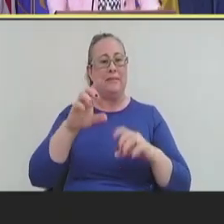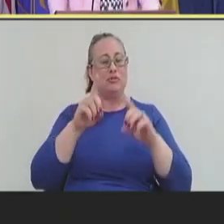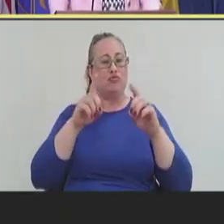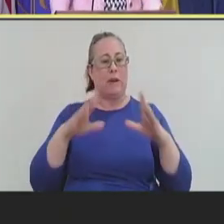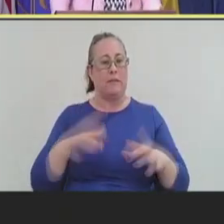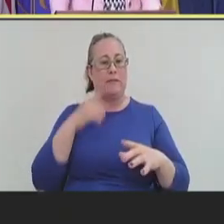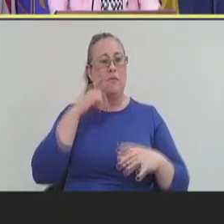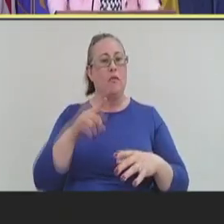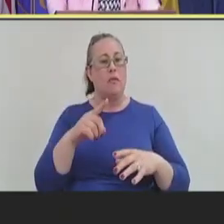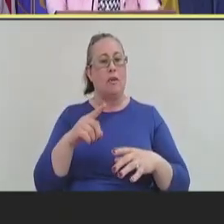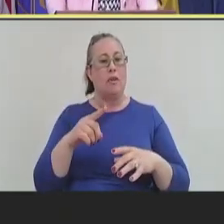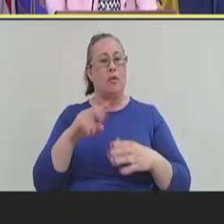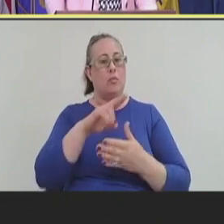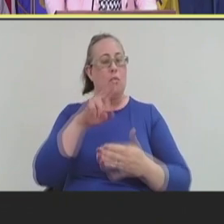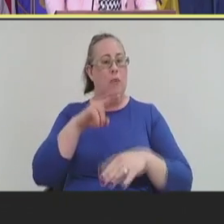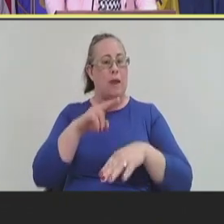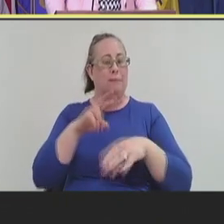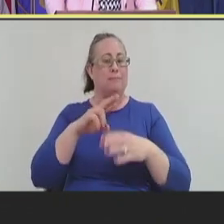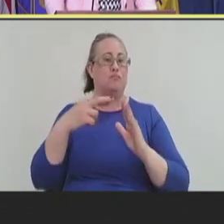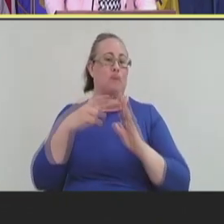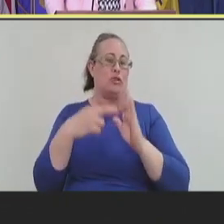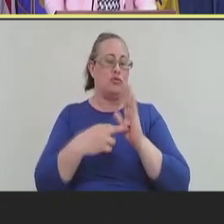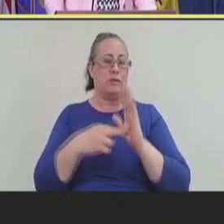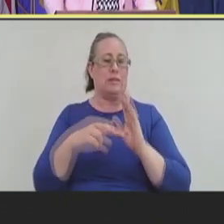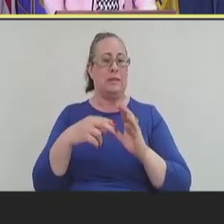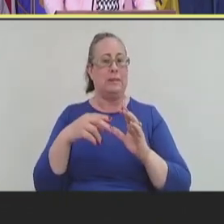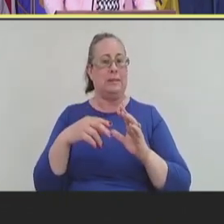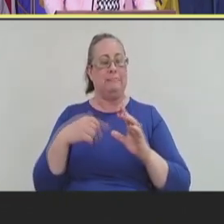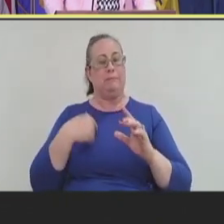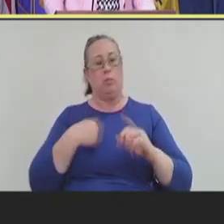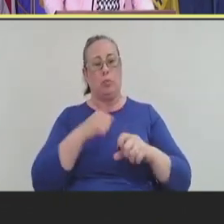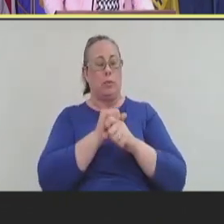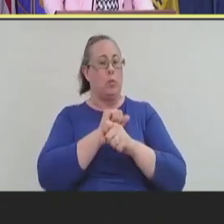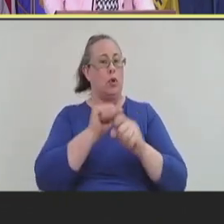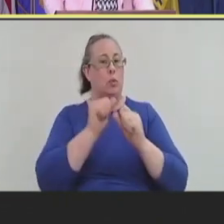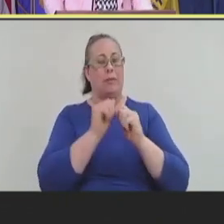we're a member association that works with all the jurisdictions and CDC to